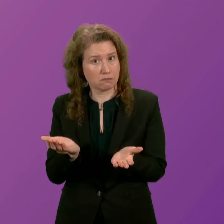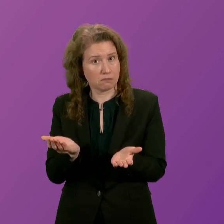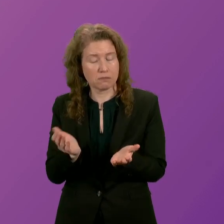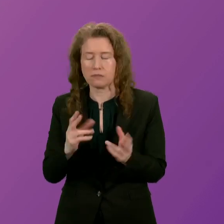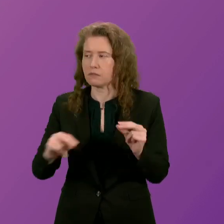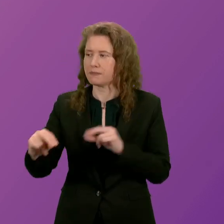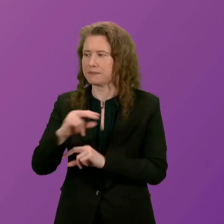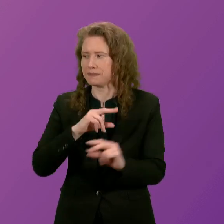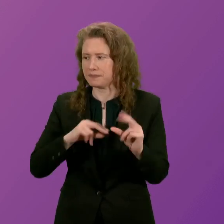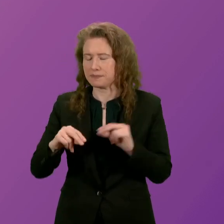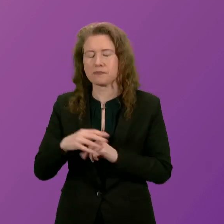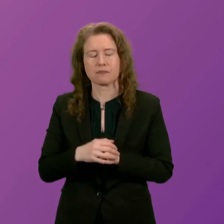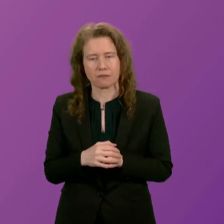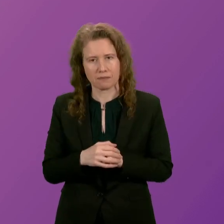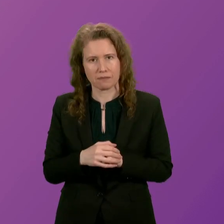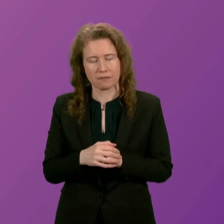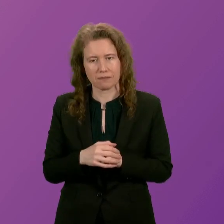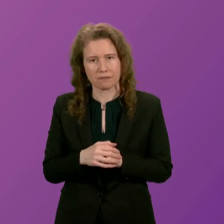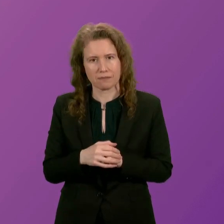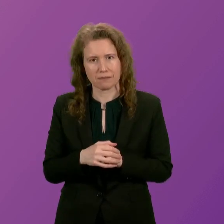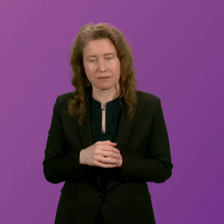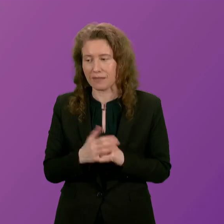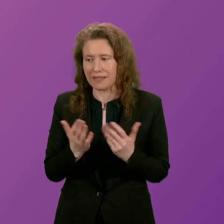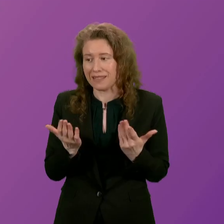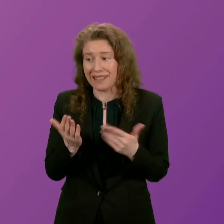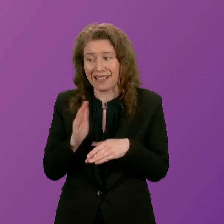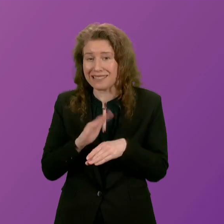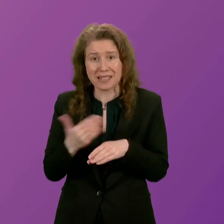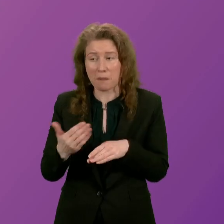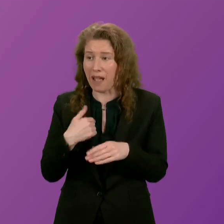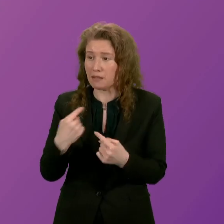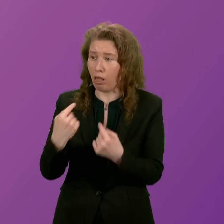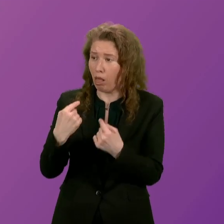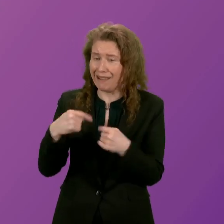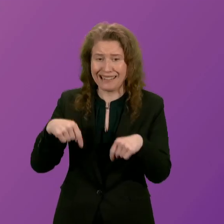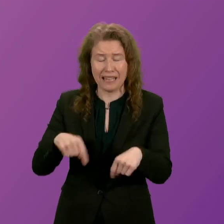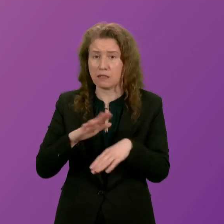Let us hear the First Minister. It does not matter how much I get barracked in this Parliament—I will